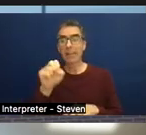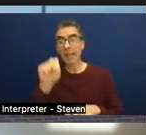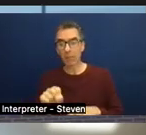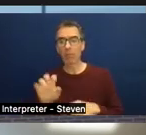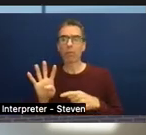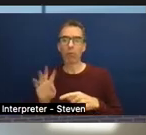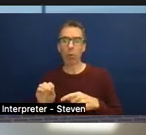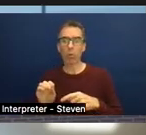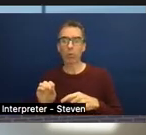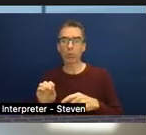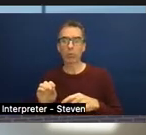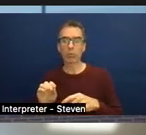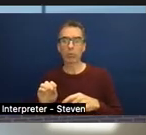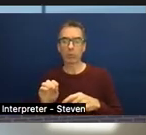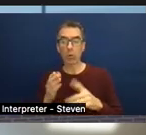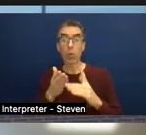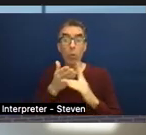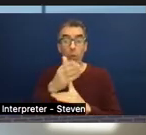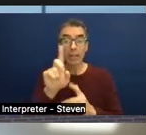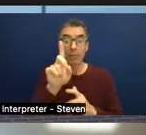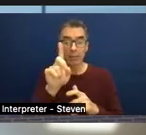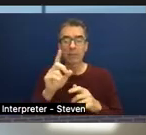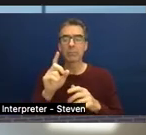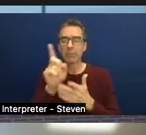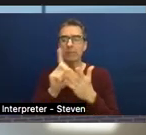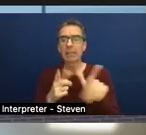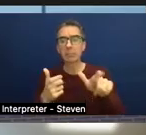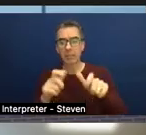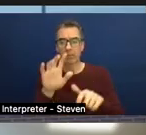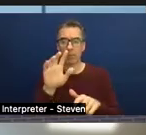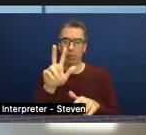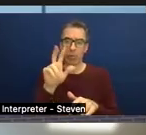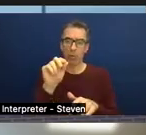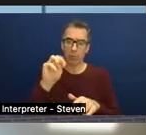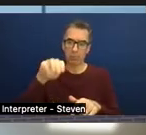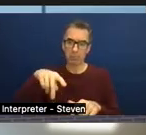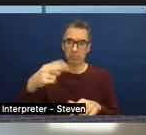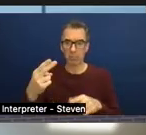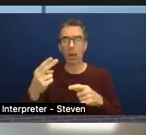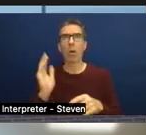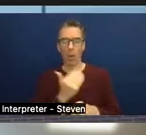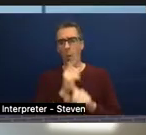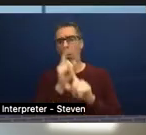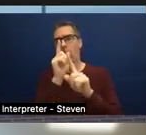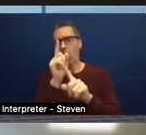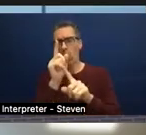Our design speed through Denver is 30 miles an hour. And so our intent is to reduce the speed limit